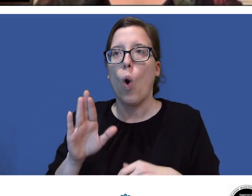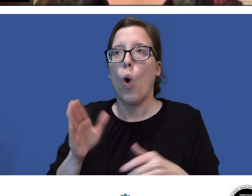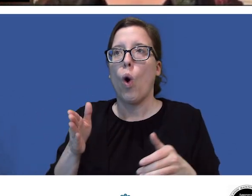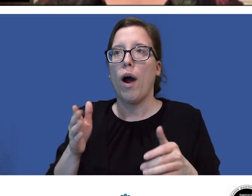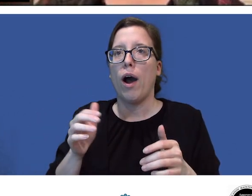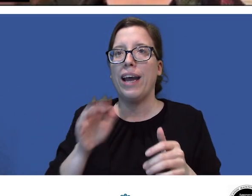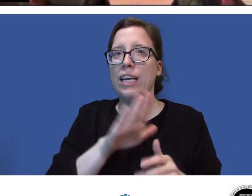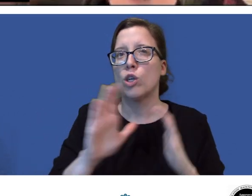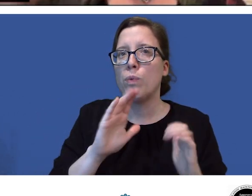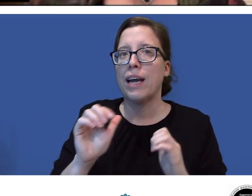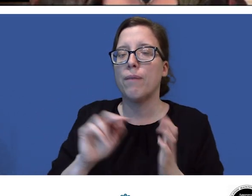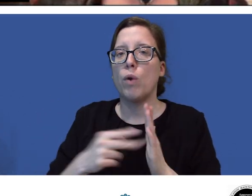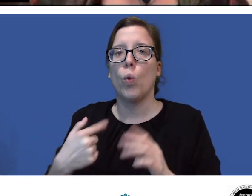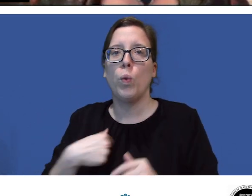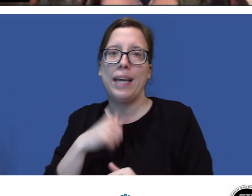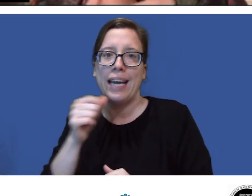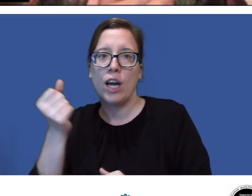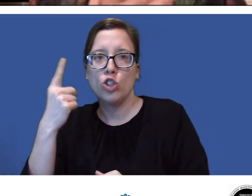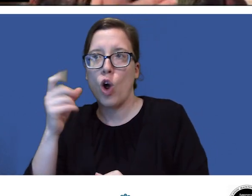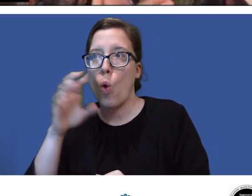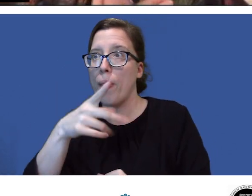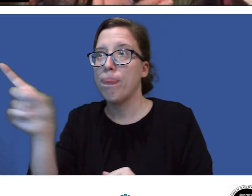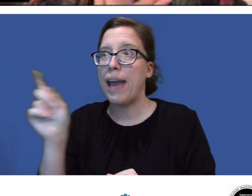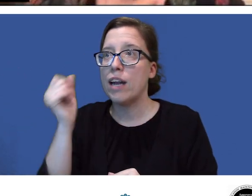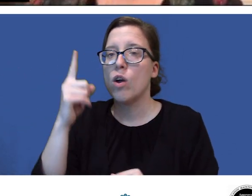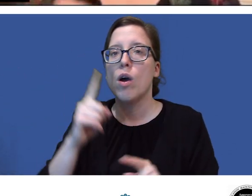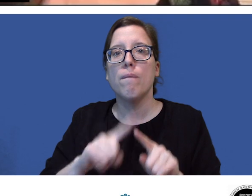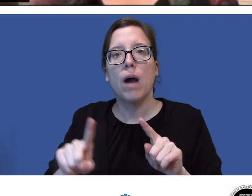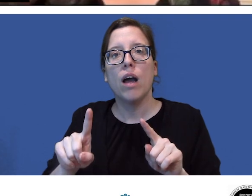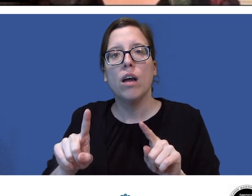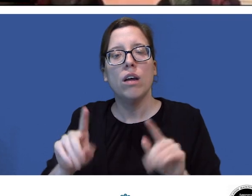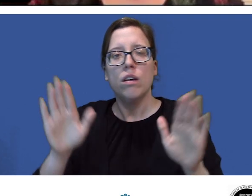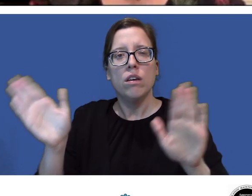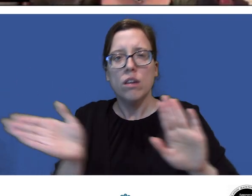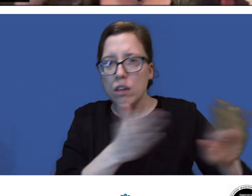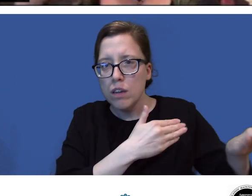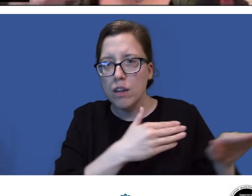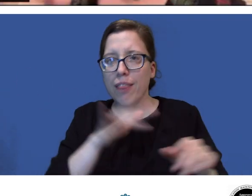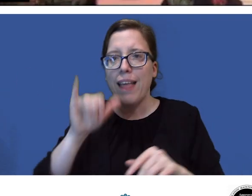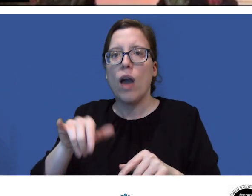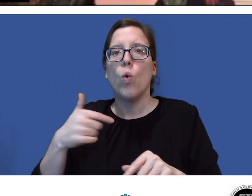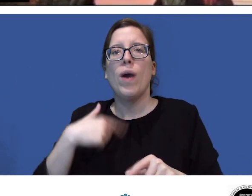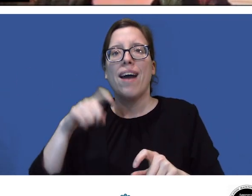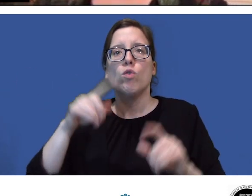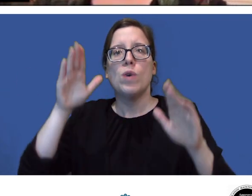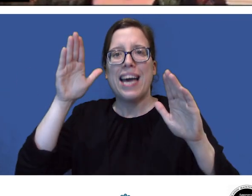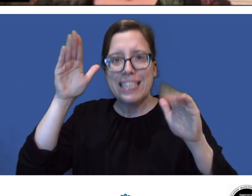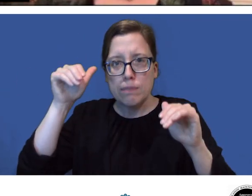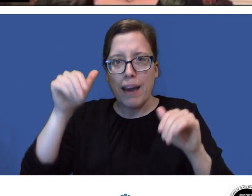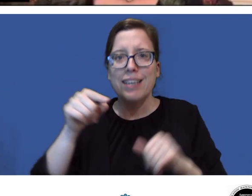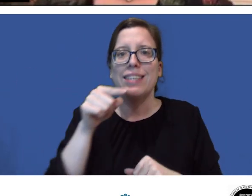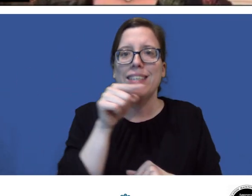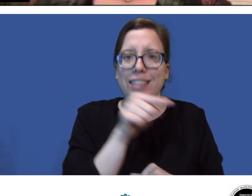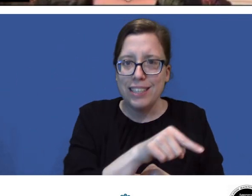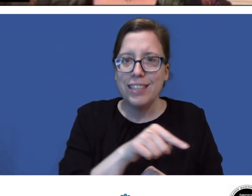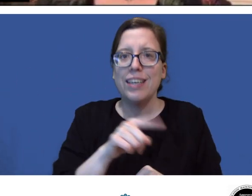communicating that you understand or I understand. But we have to expect he's communicating with us.